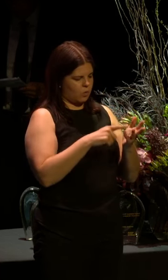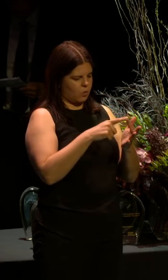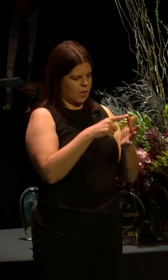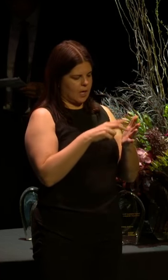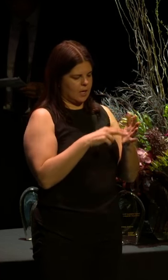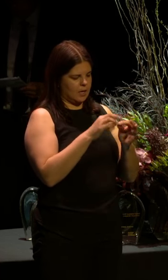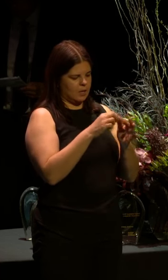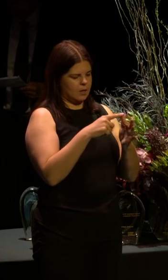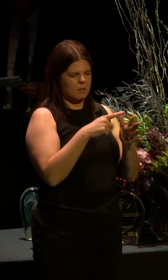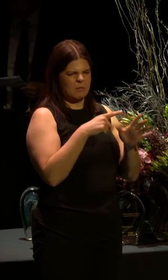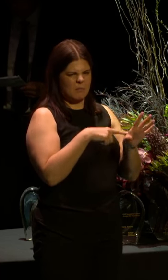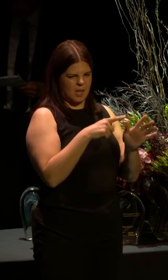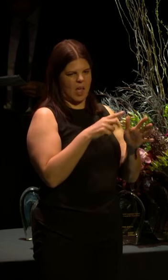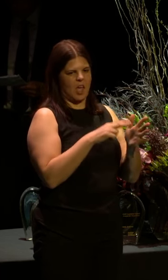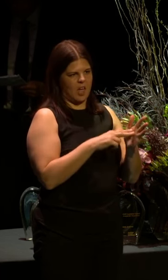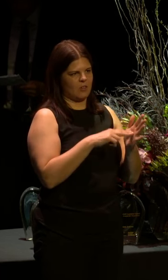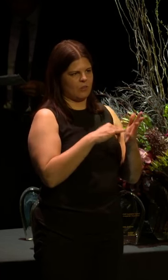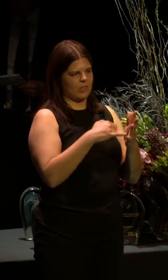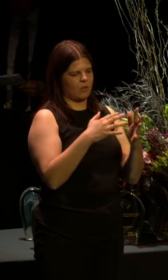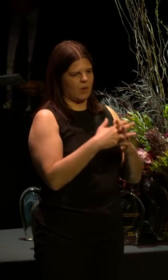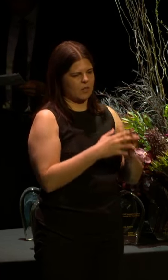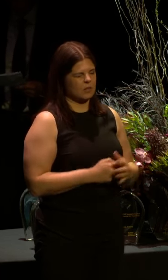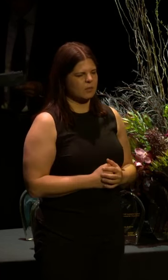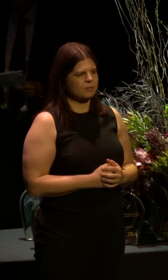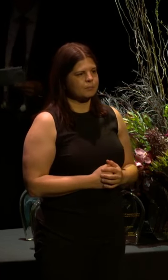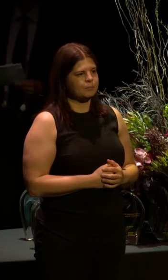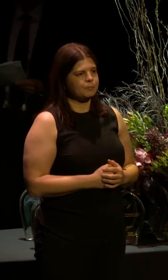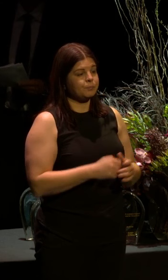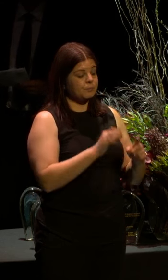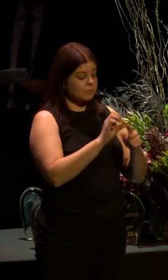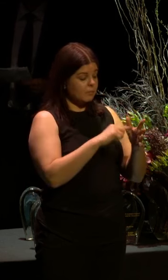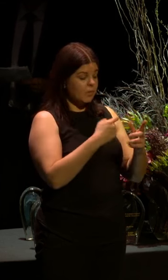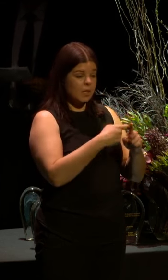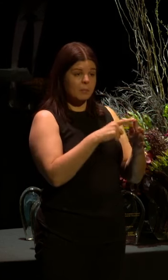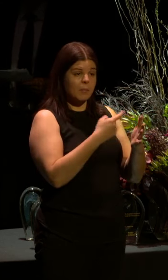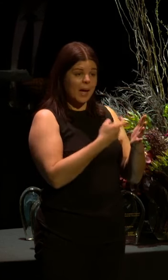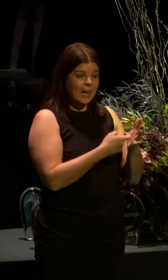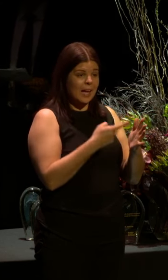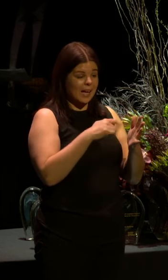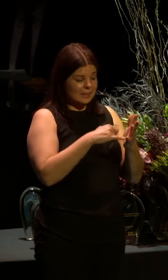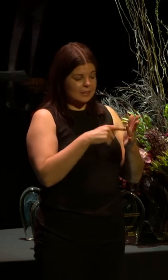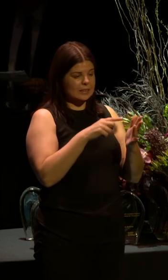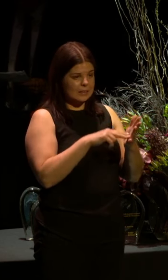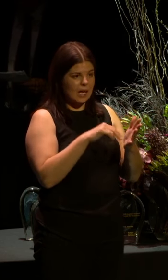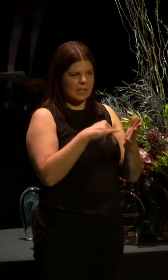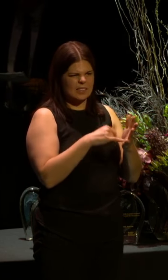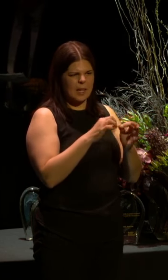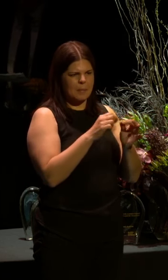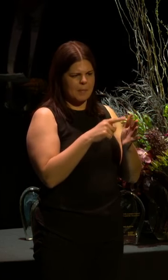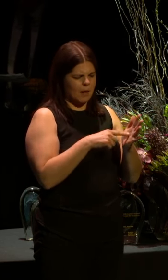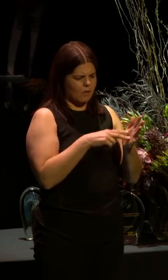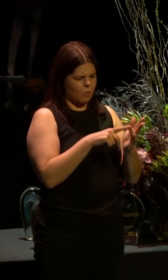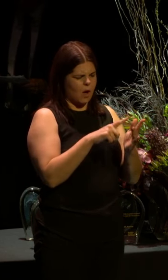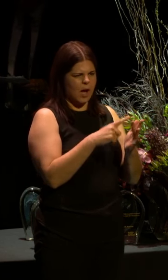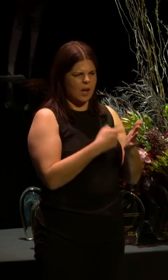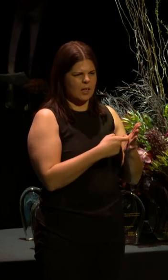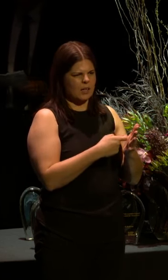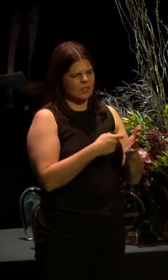This award comes after Packer & Sons at Belvoir, a play about Sydney's powerful, and there was a bit of pushback,